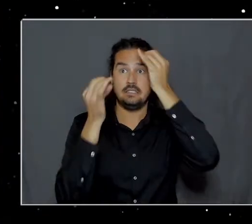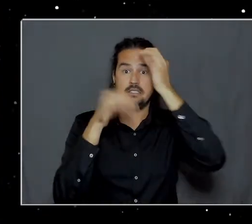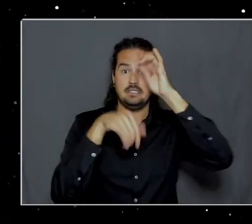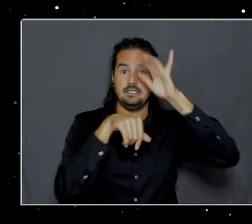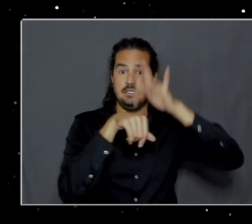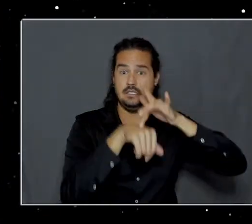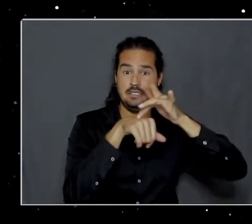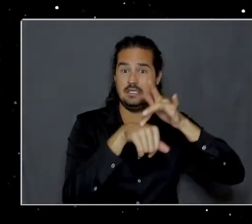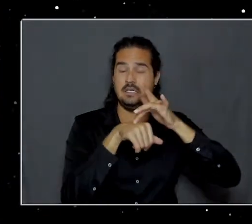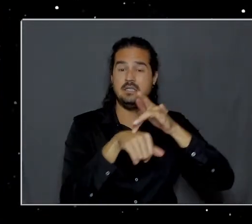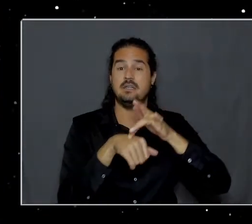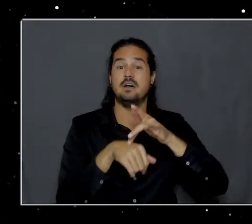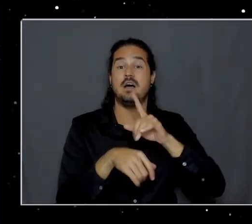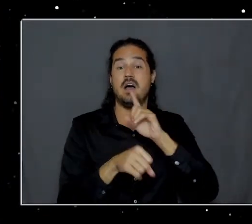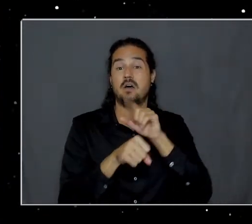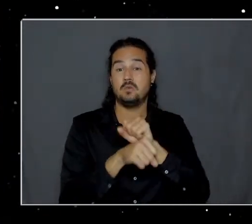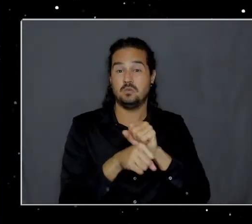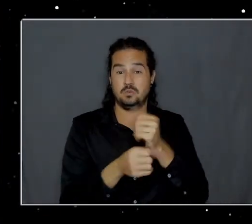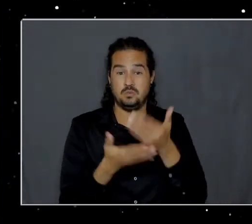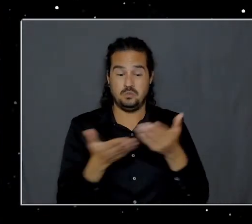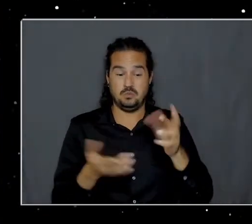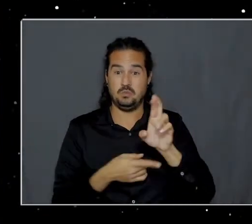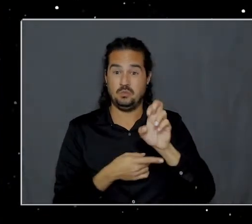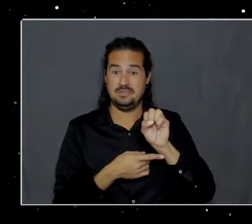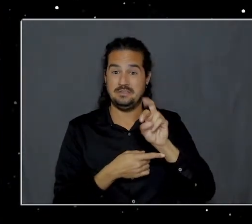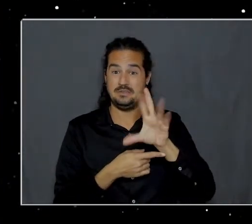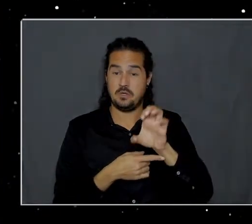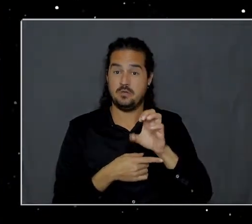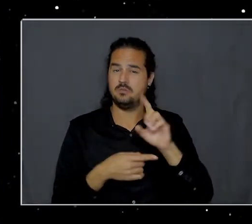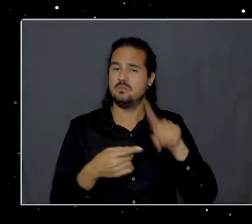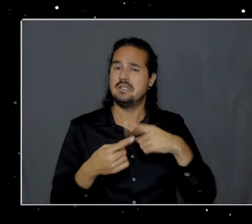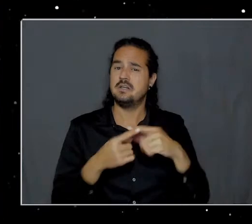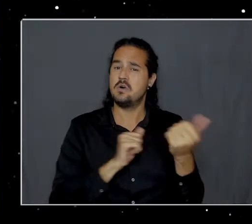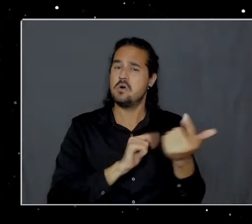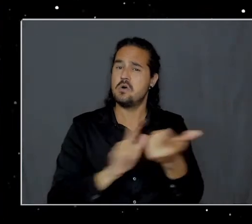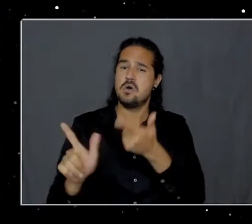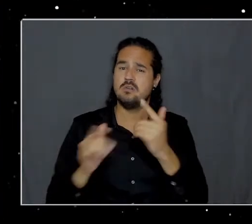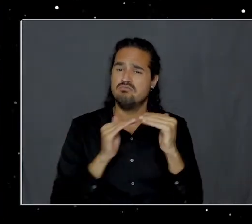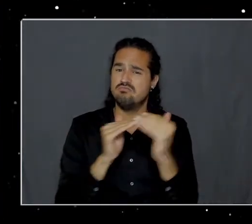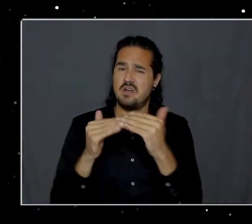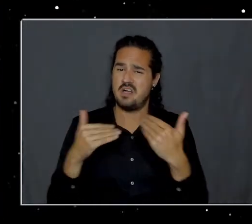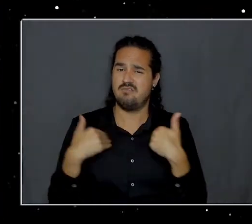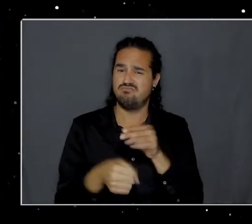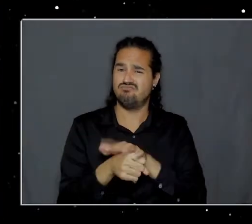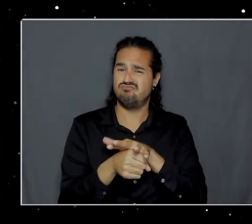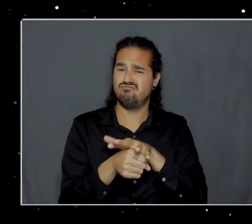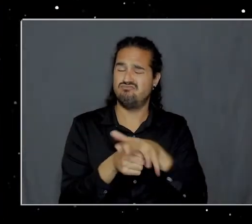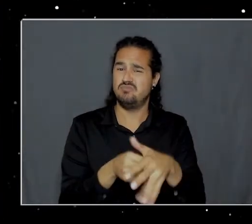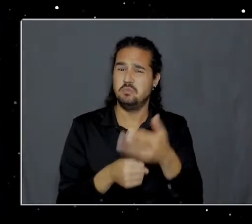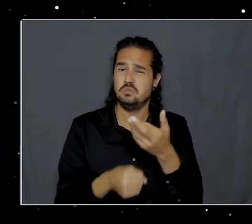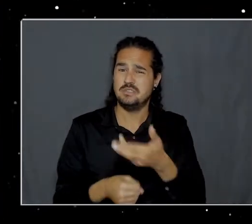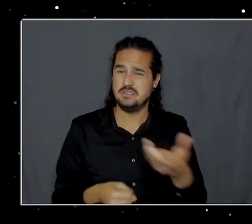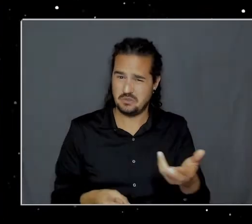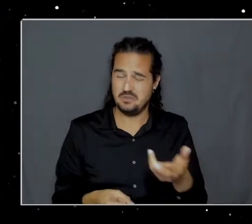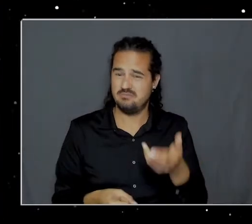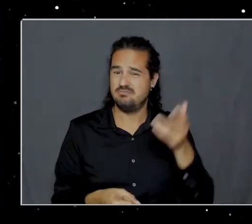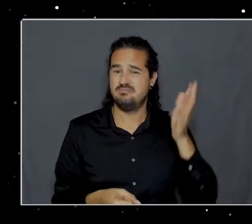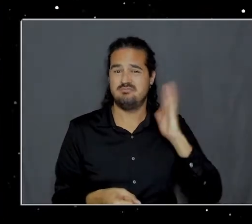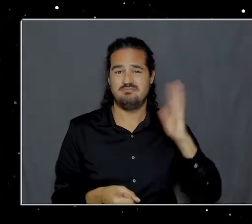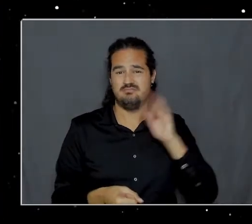IMAGINATION BECAUSE THE ACTUAL